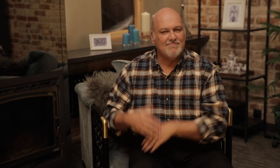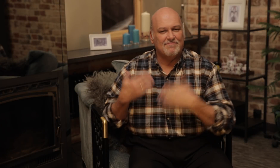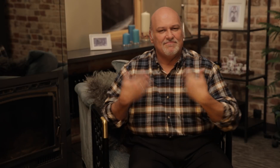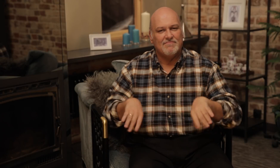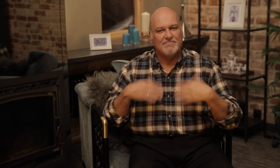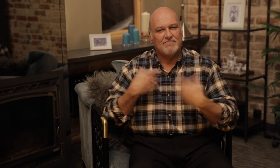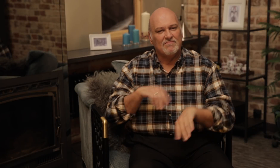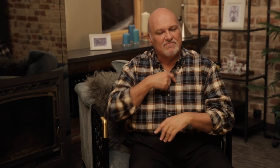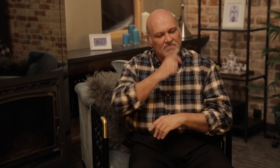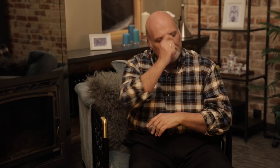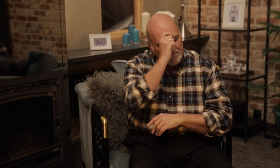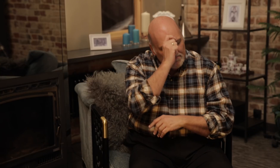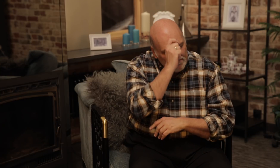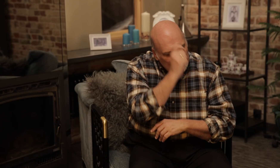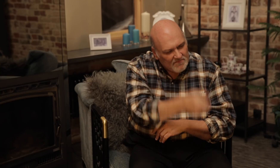I admire Frances.